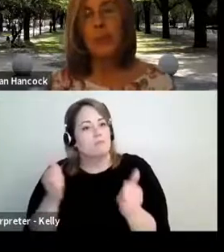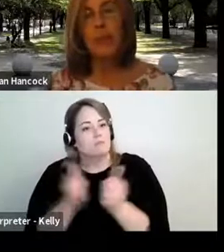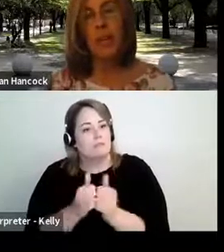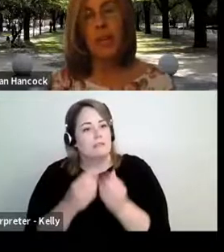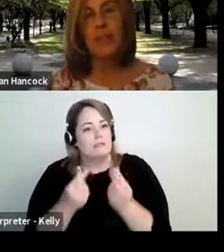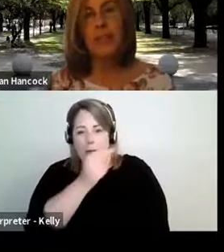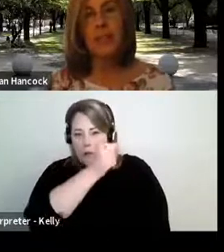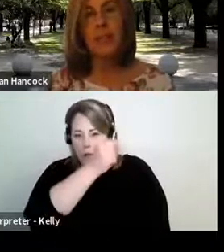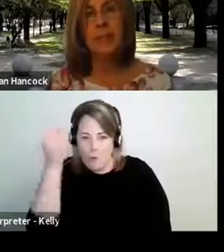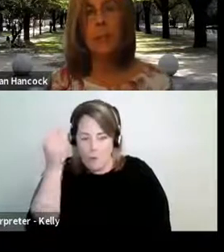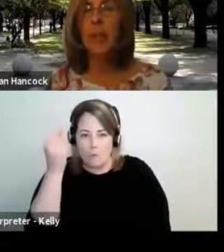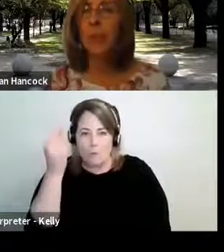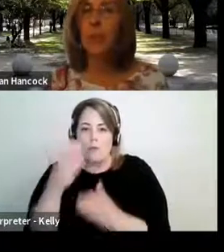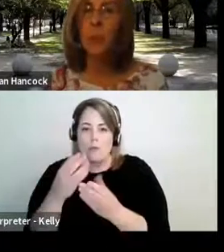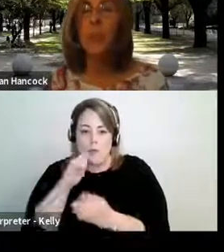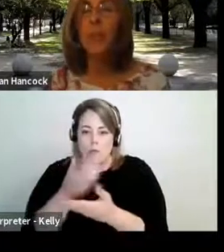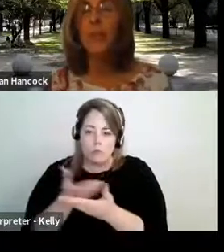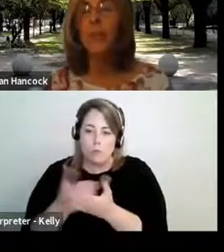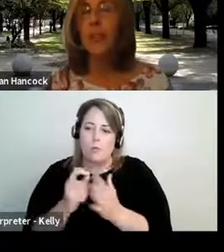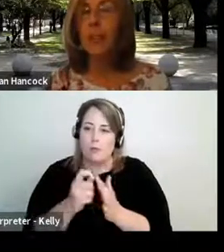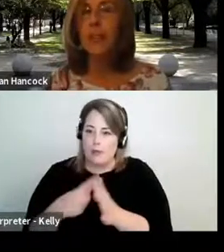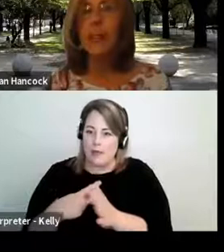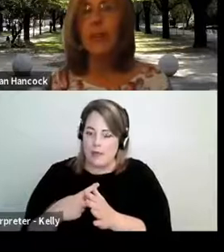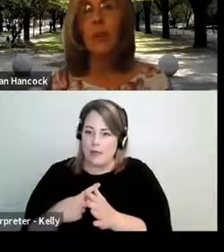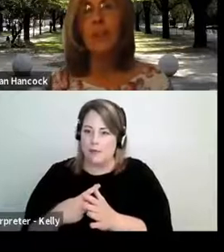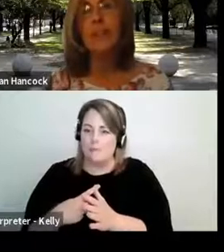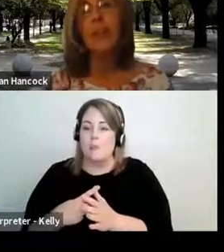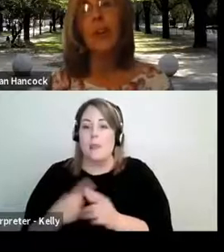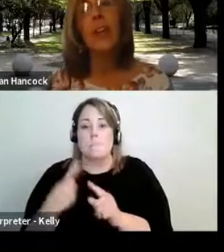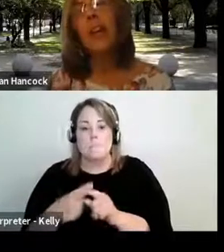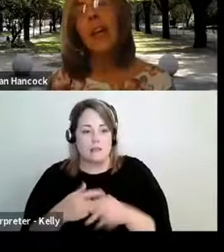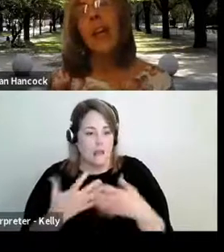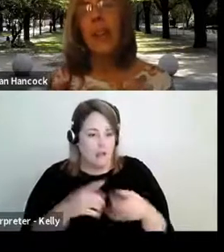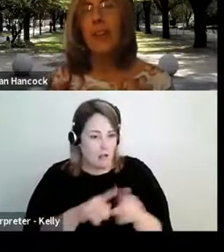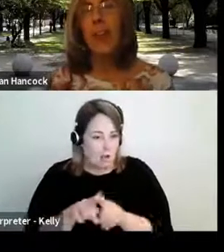participation assistant as well, keeping a record of the things that they’re learning. So – and out